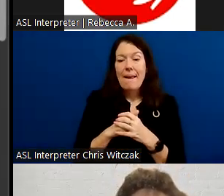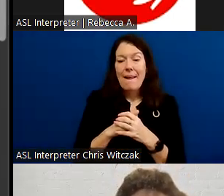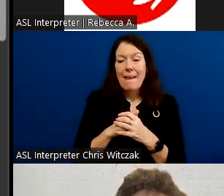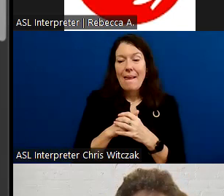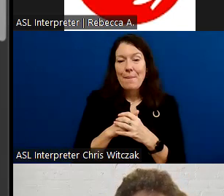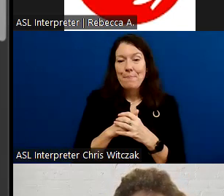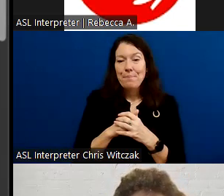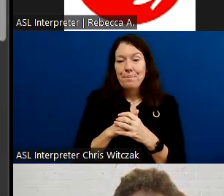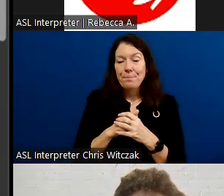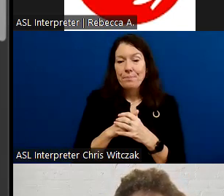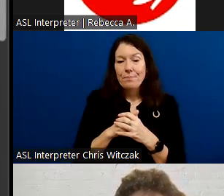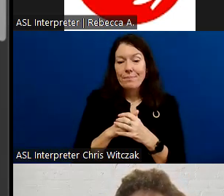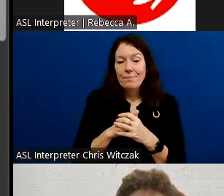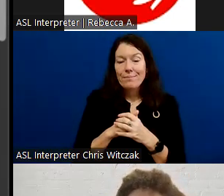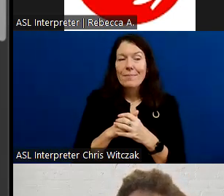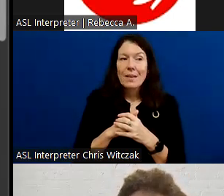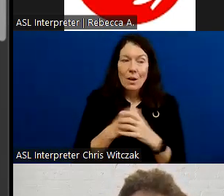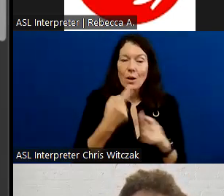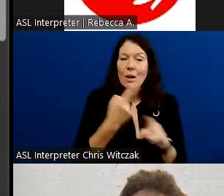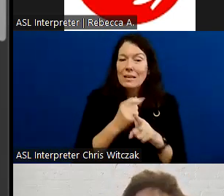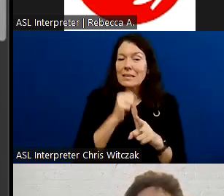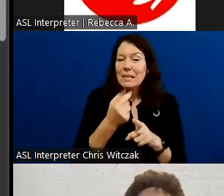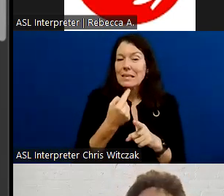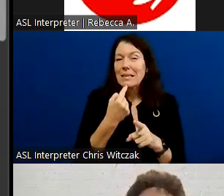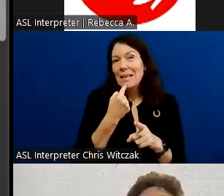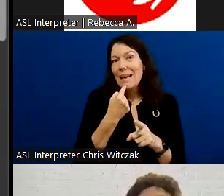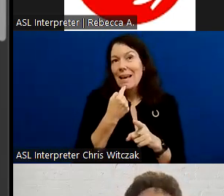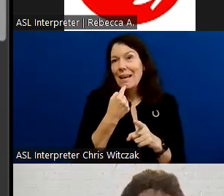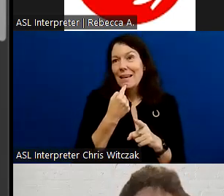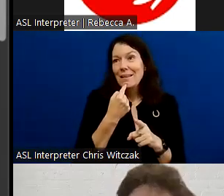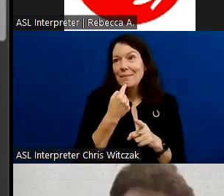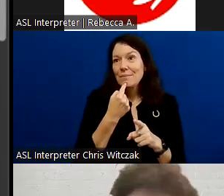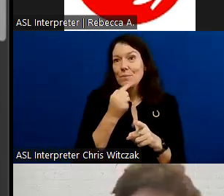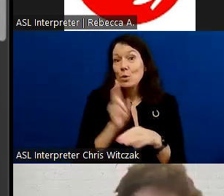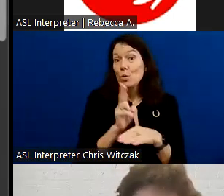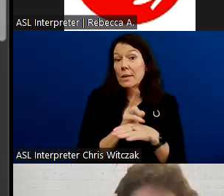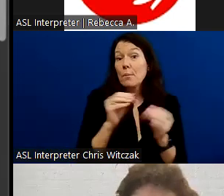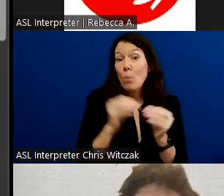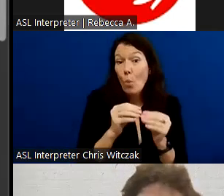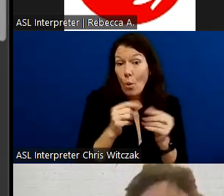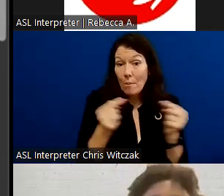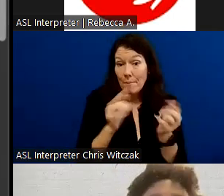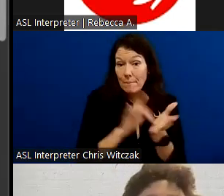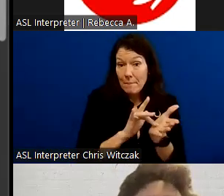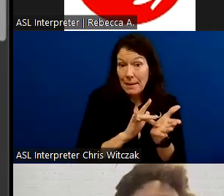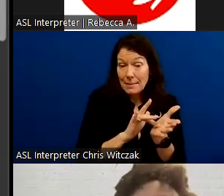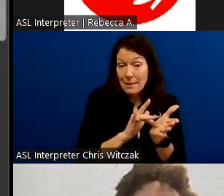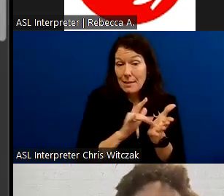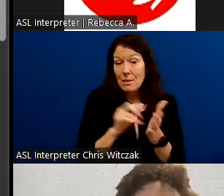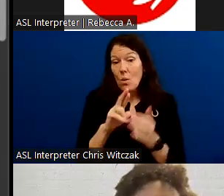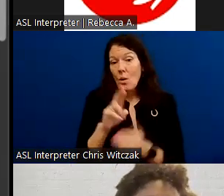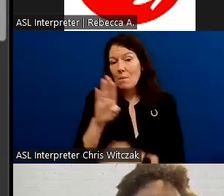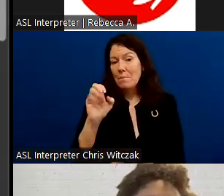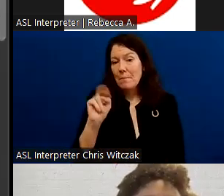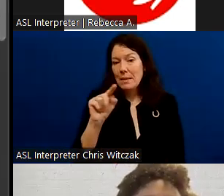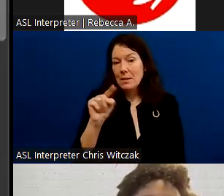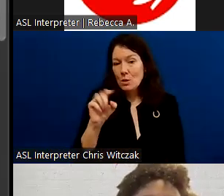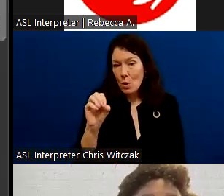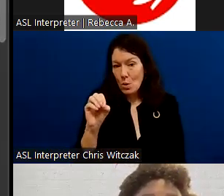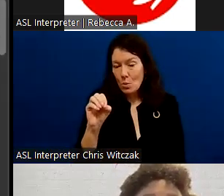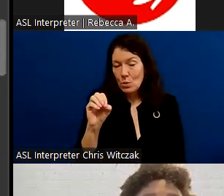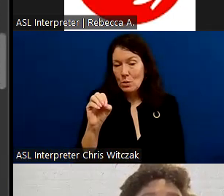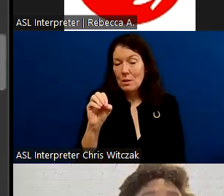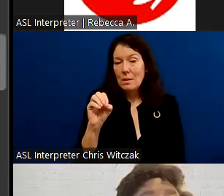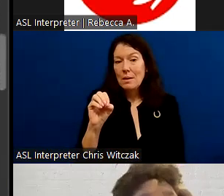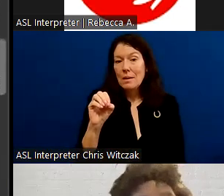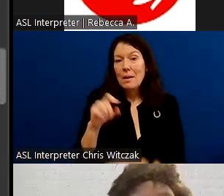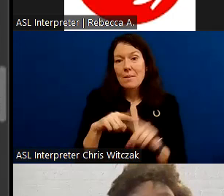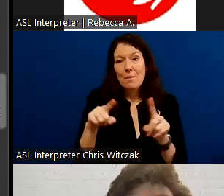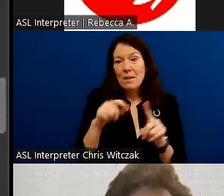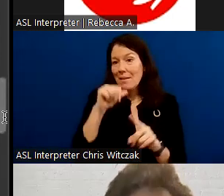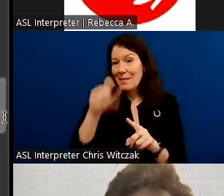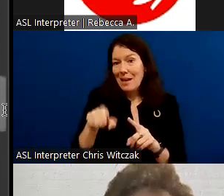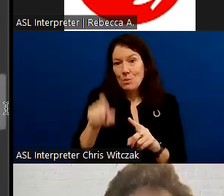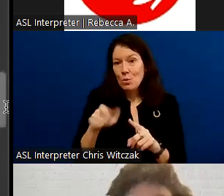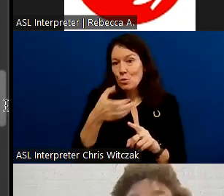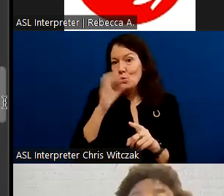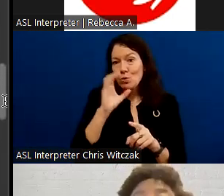say she's taking more pain medication or benzodiazepines as prescribed she should not be drinking and